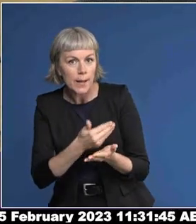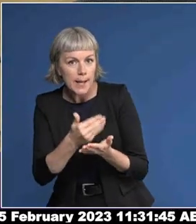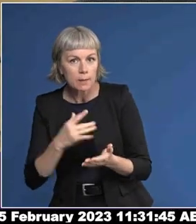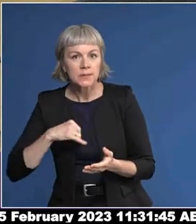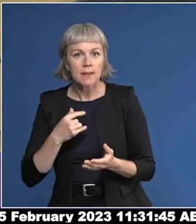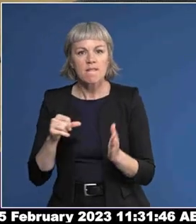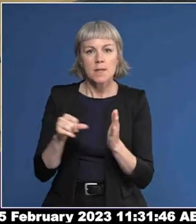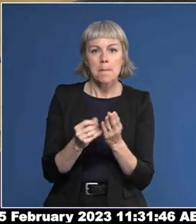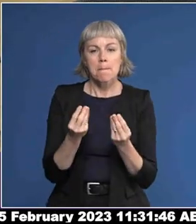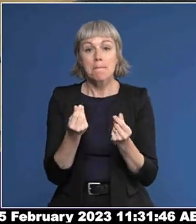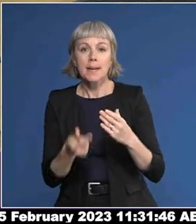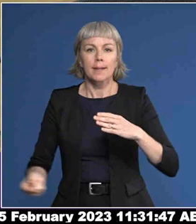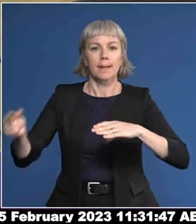key to their problem, what would you say to them?